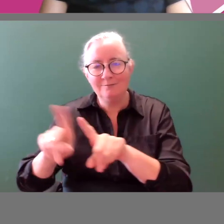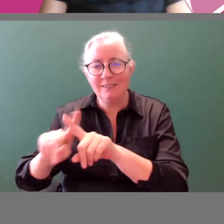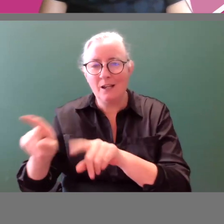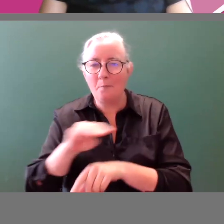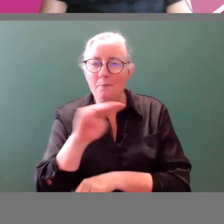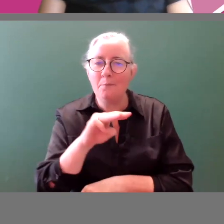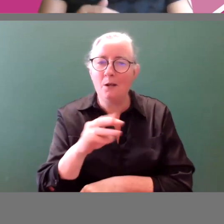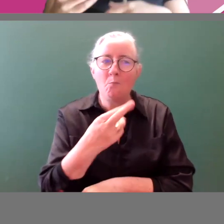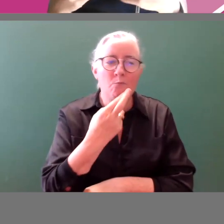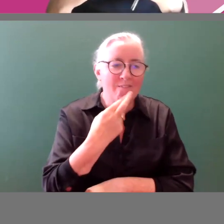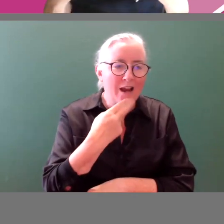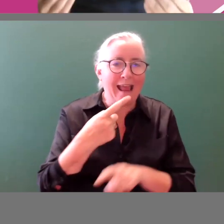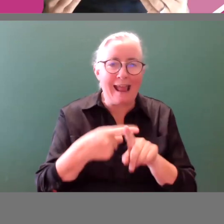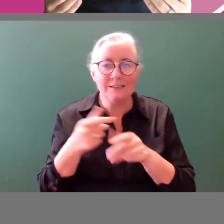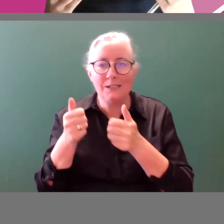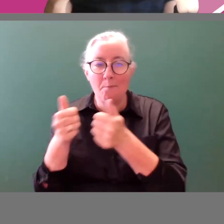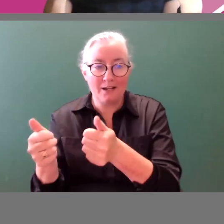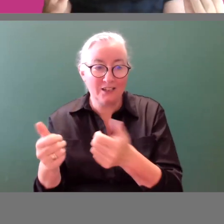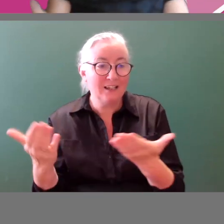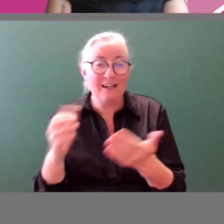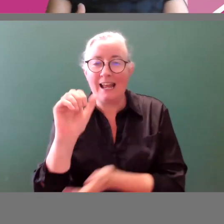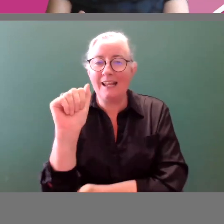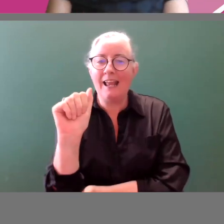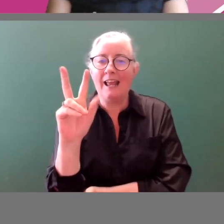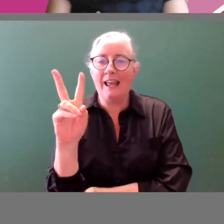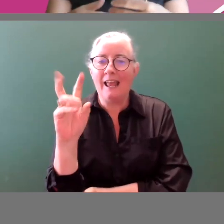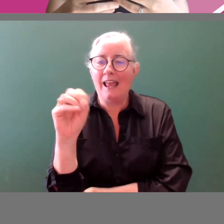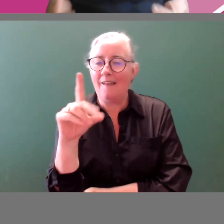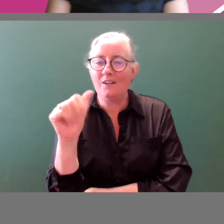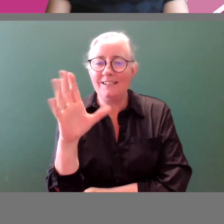abilities. So sometimes, like Avondale,we can find one solution to meet everyone's